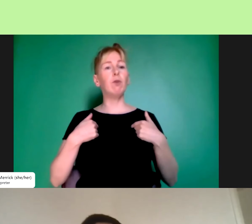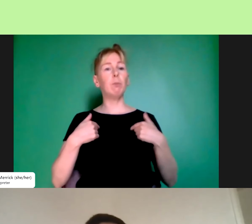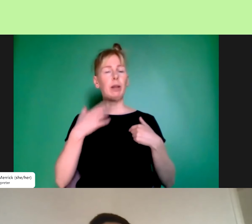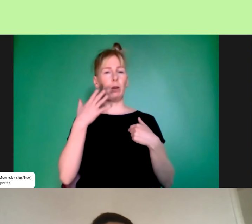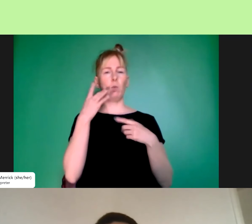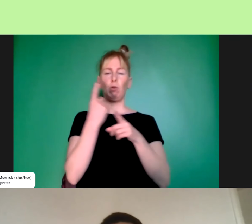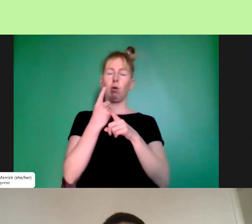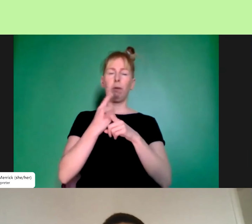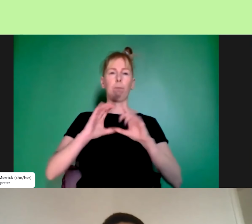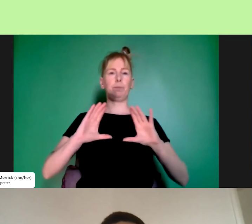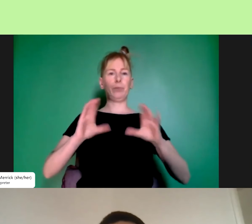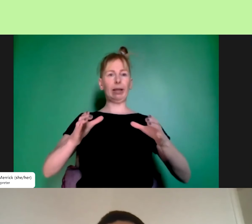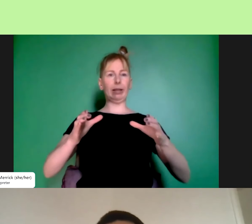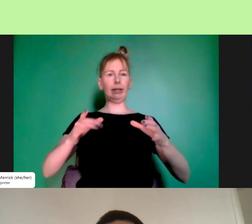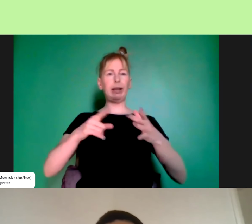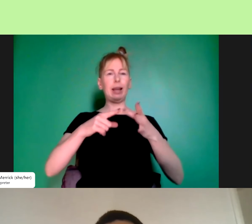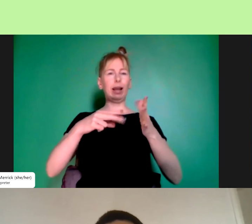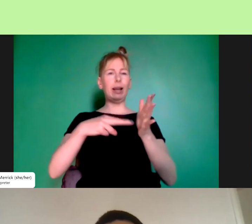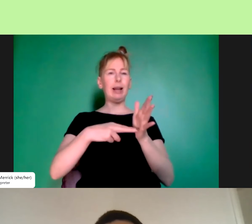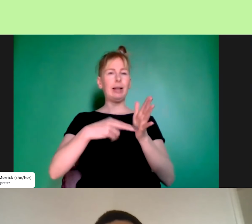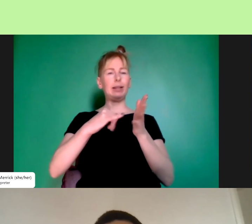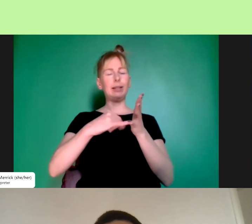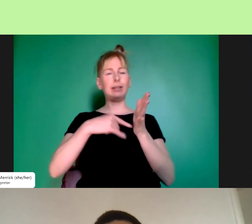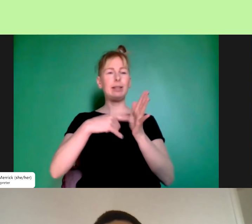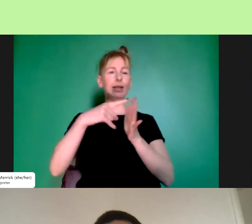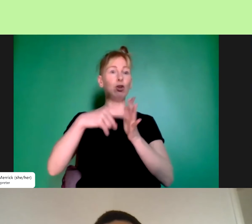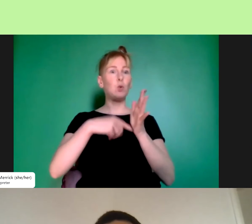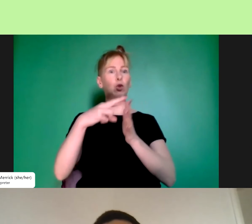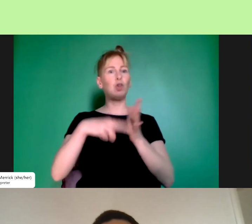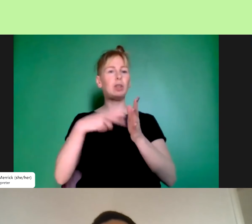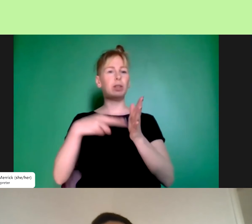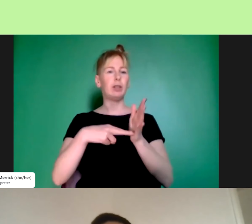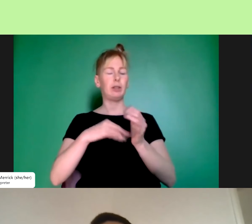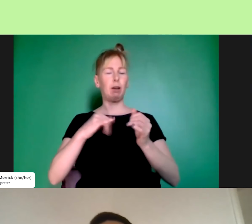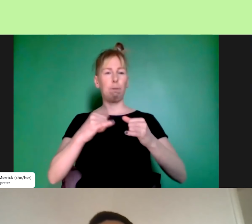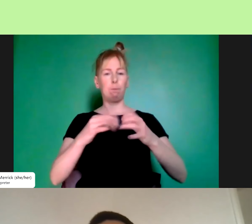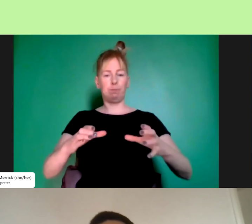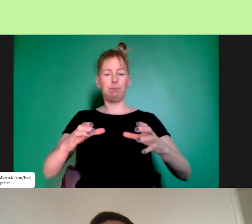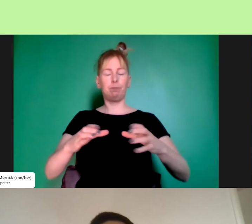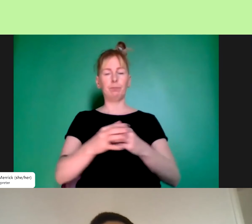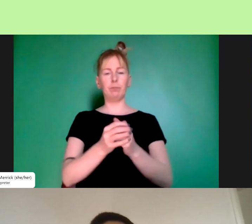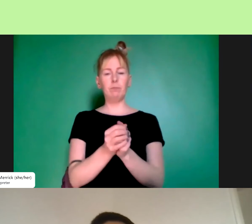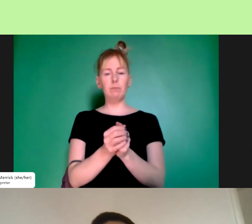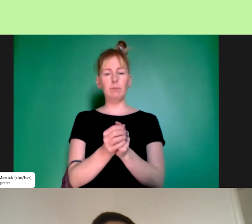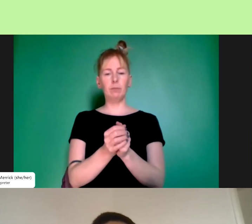institutions are using it if we use these this definition, I would say that institutions are